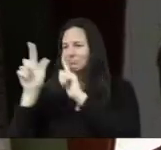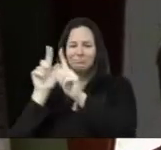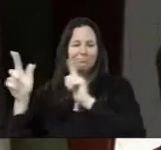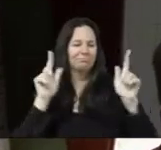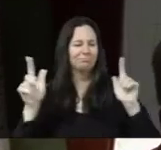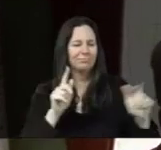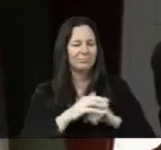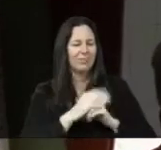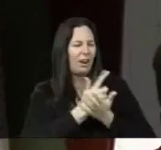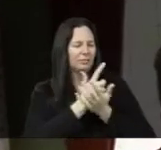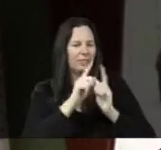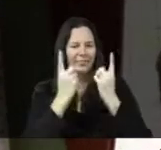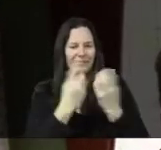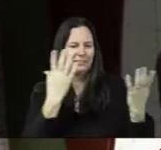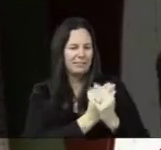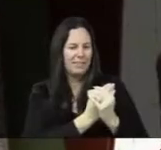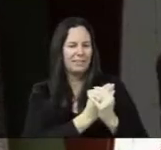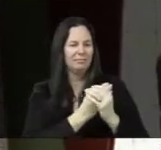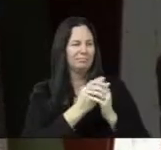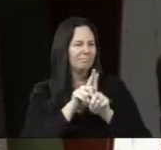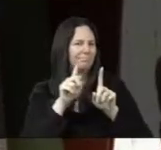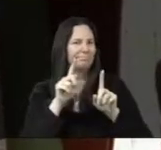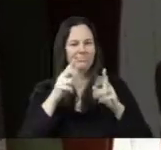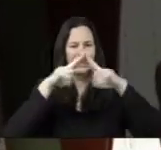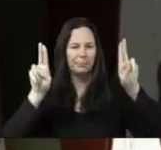We'd go camping. He was quite fond of fishing.